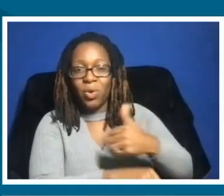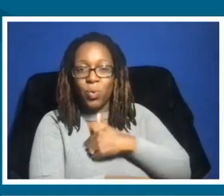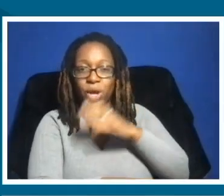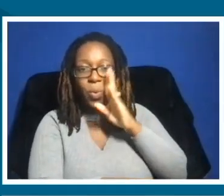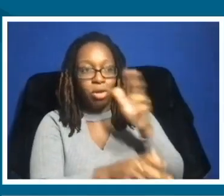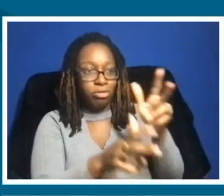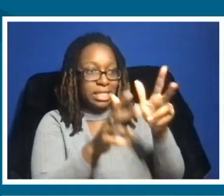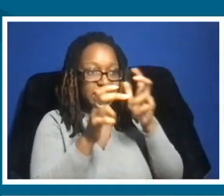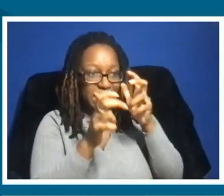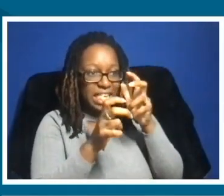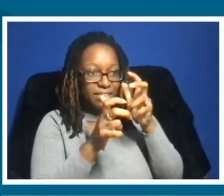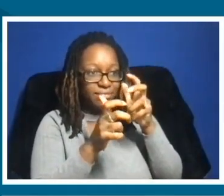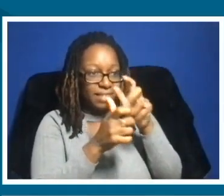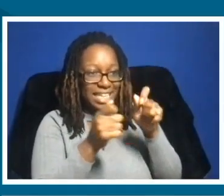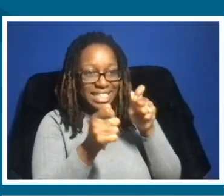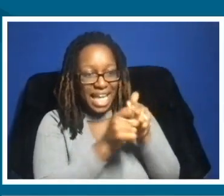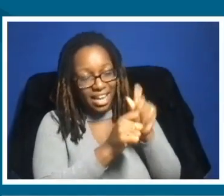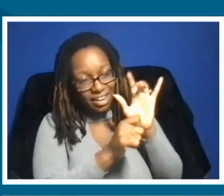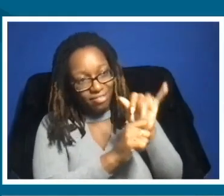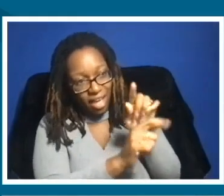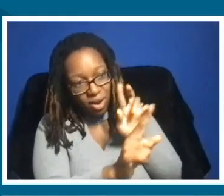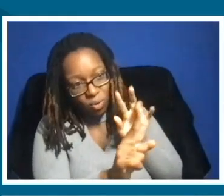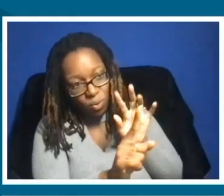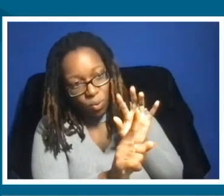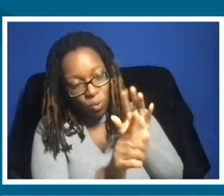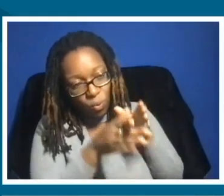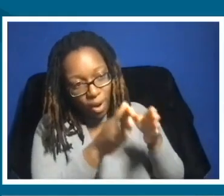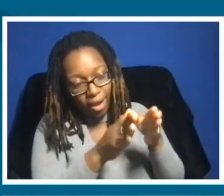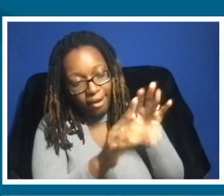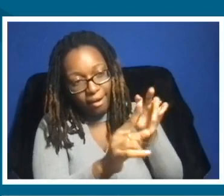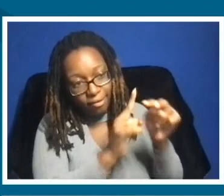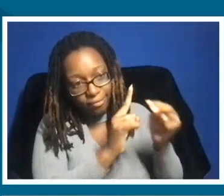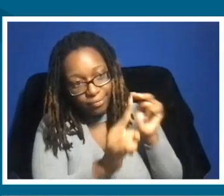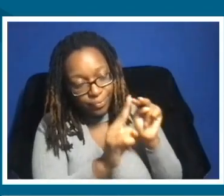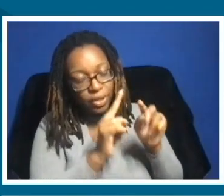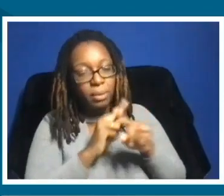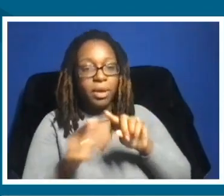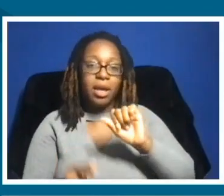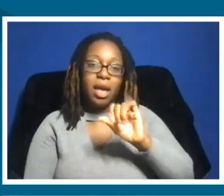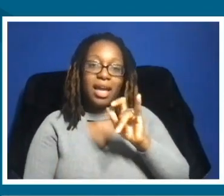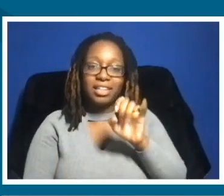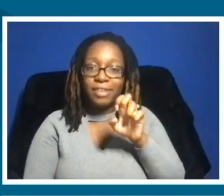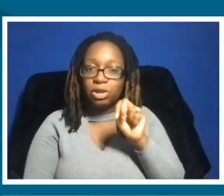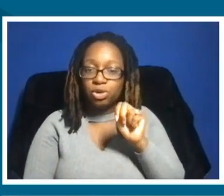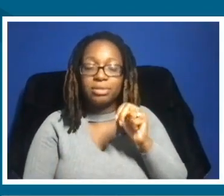and this activation process lets students in on the process of shaping